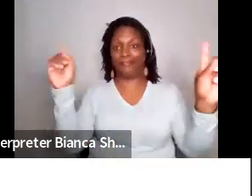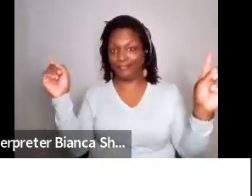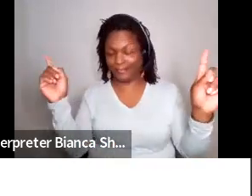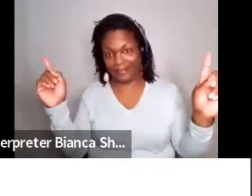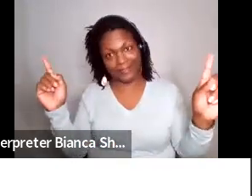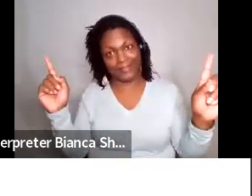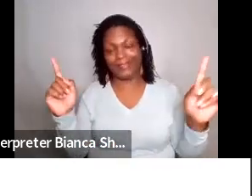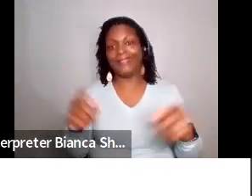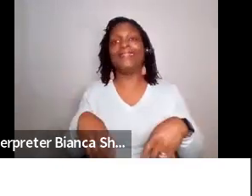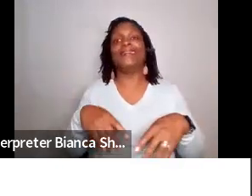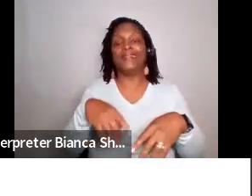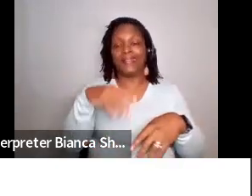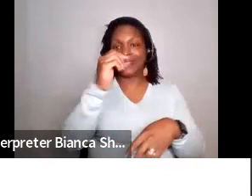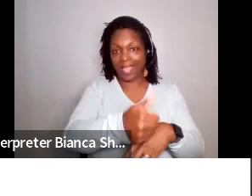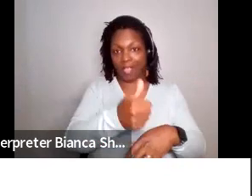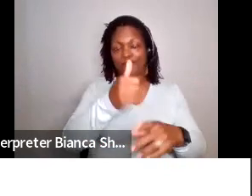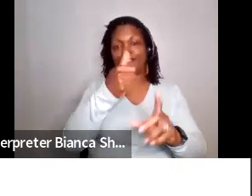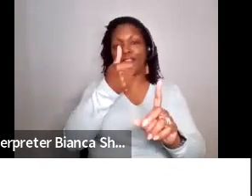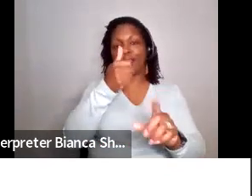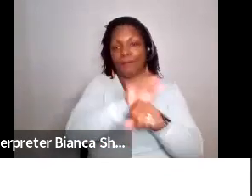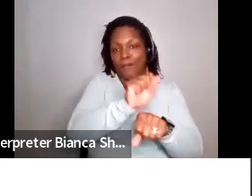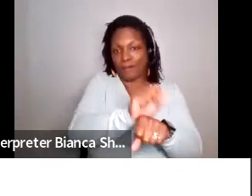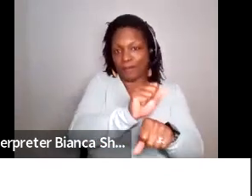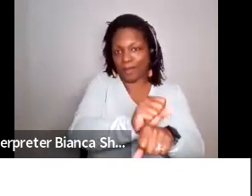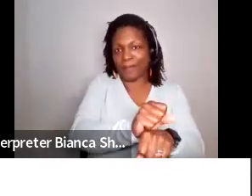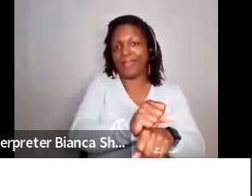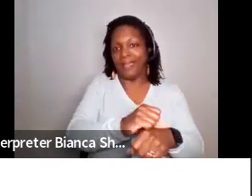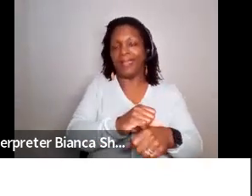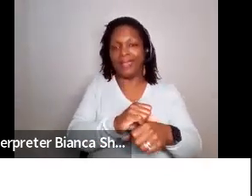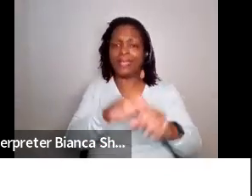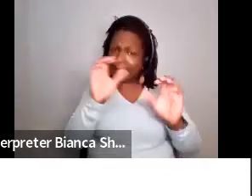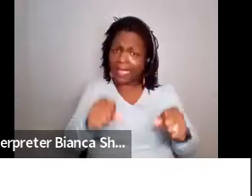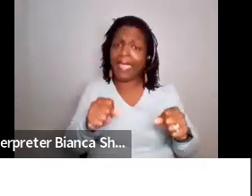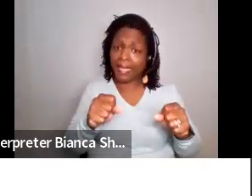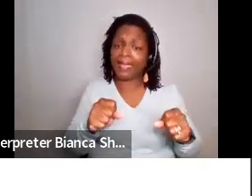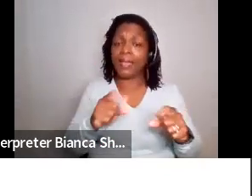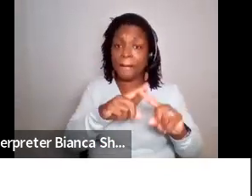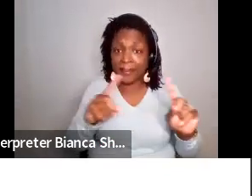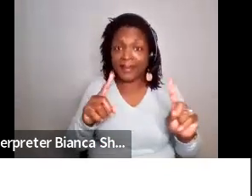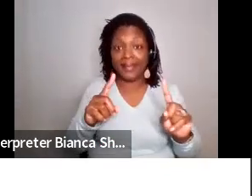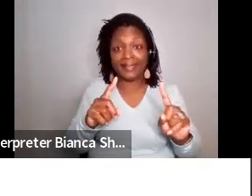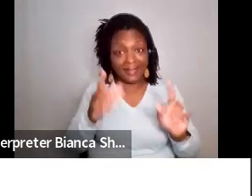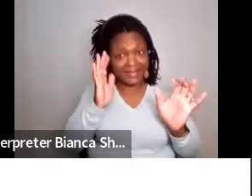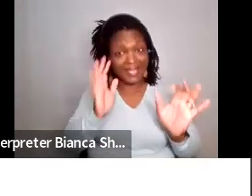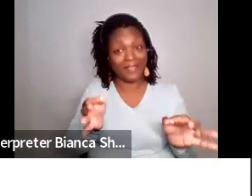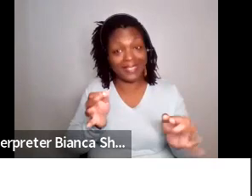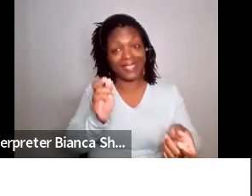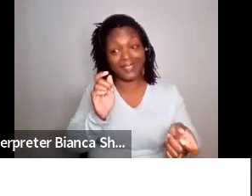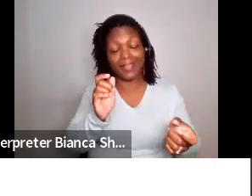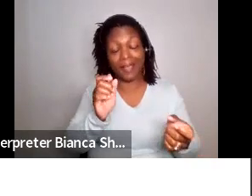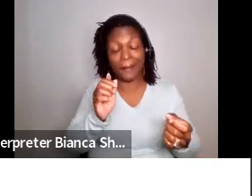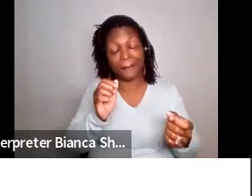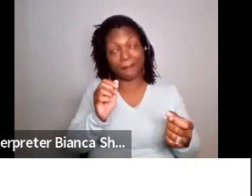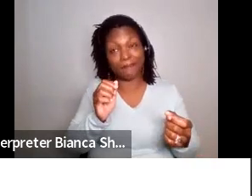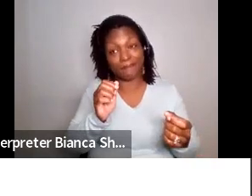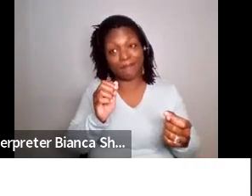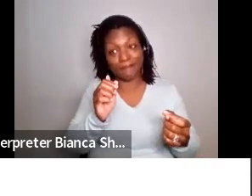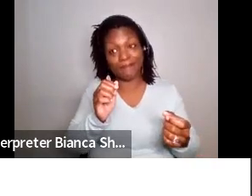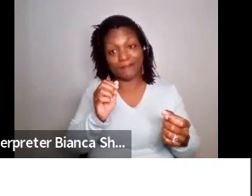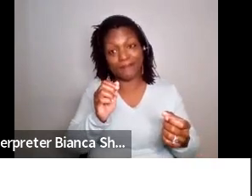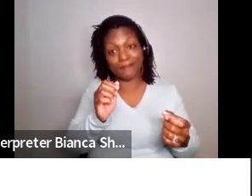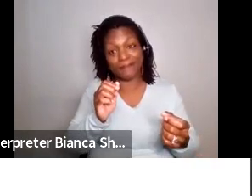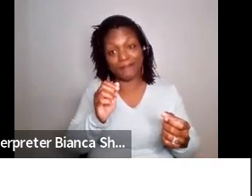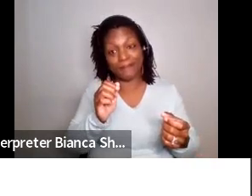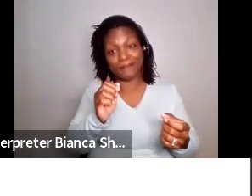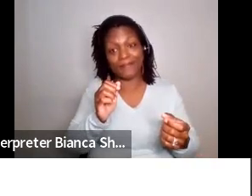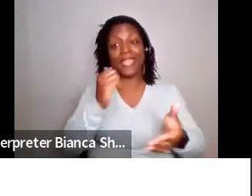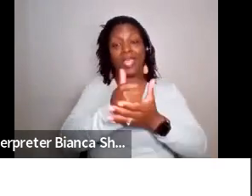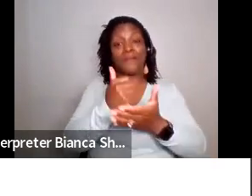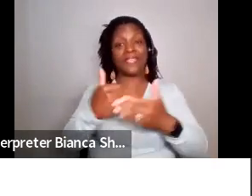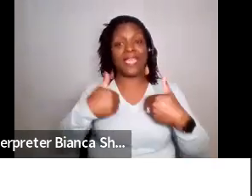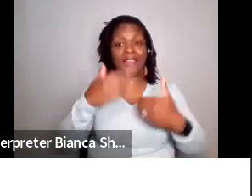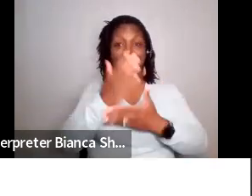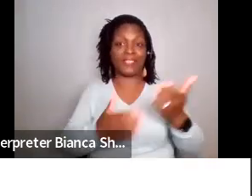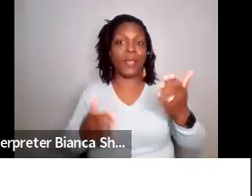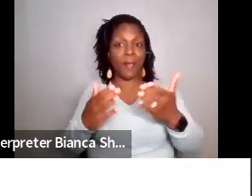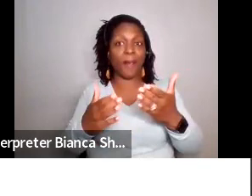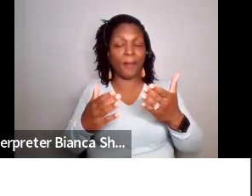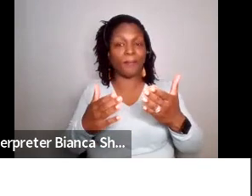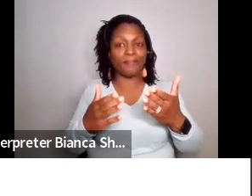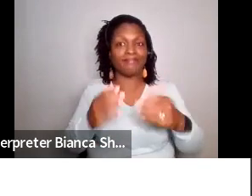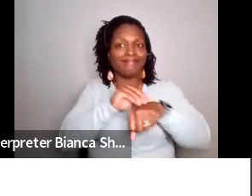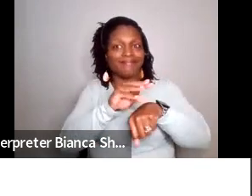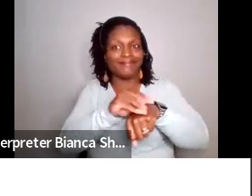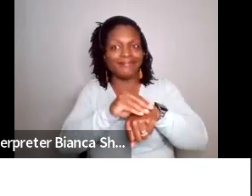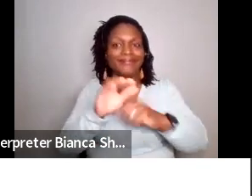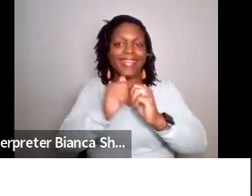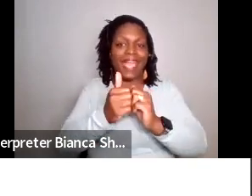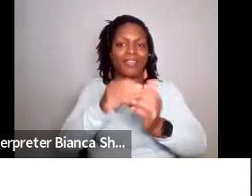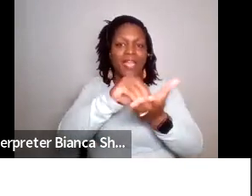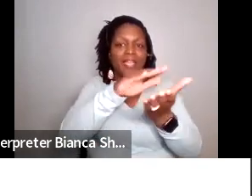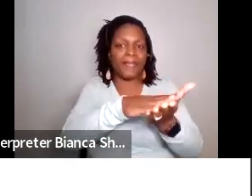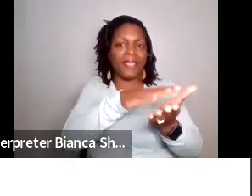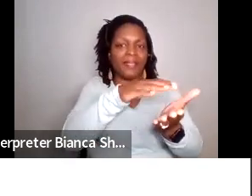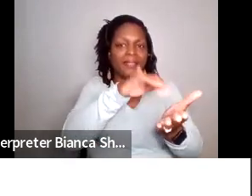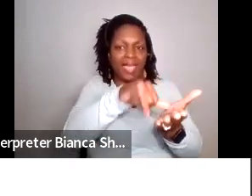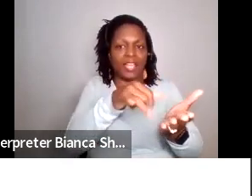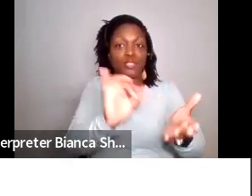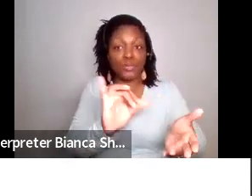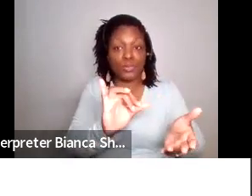But since employment is definitely an an avenue to consider for people with disabilities, but it it definitely you know, helps to have some guidance in terms of how to document that, as well and how how do all the work